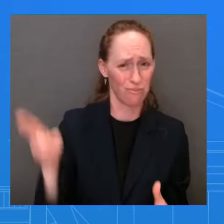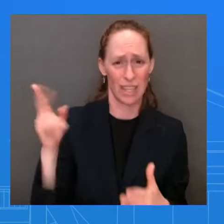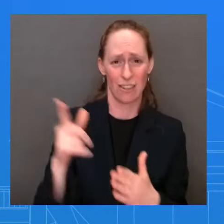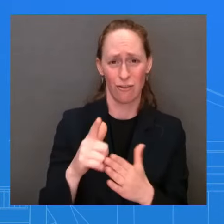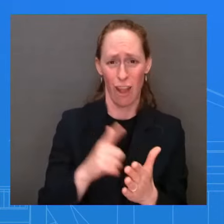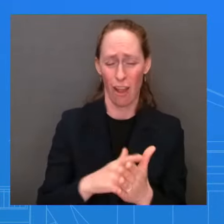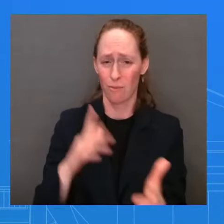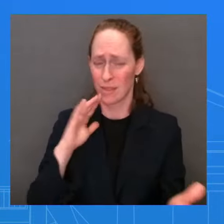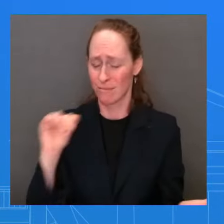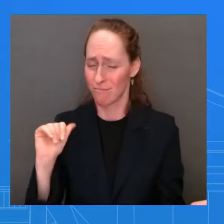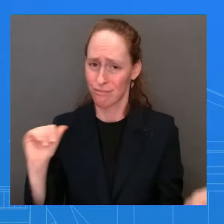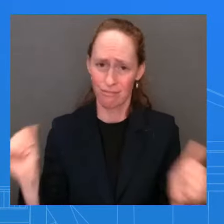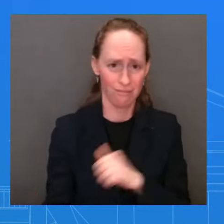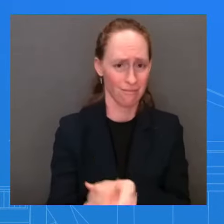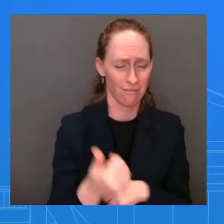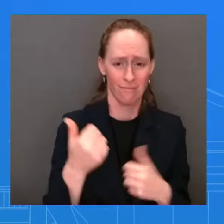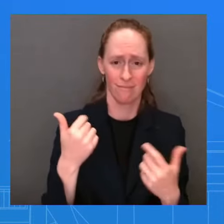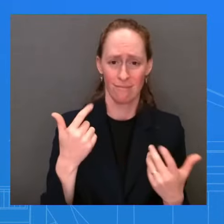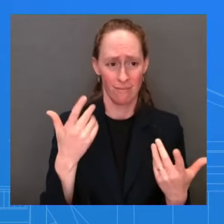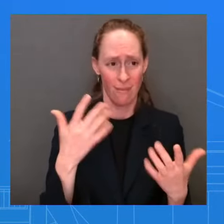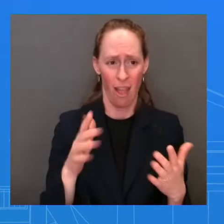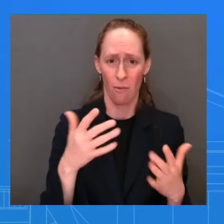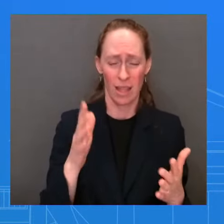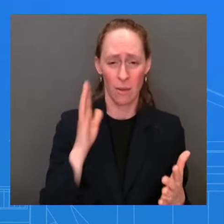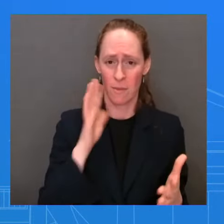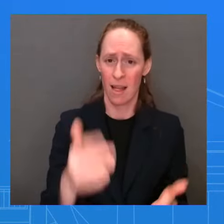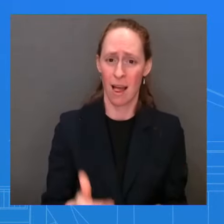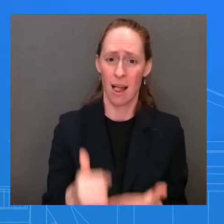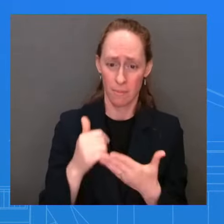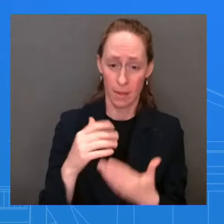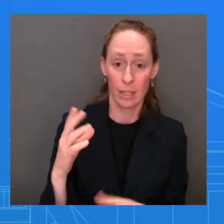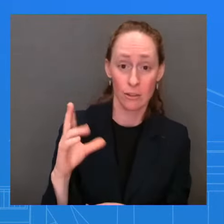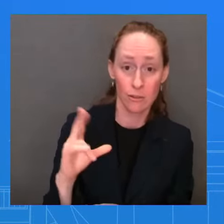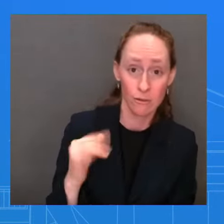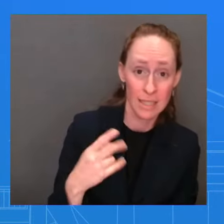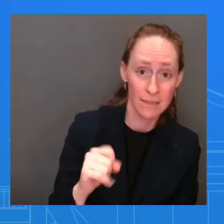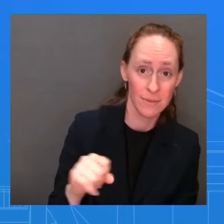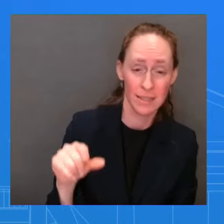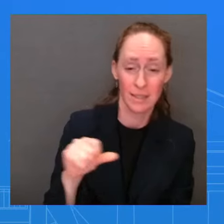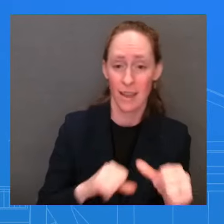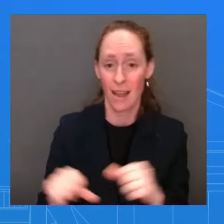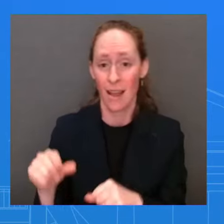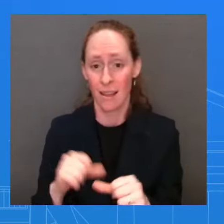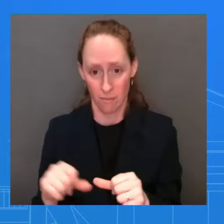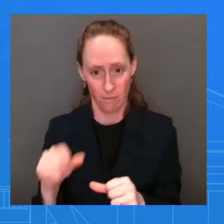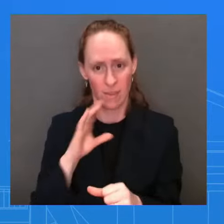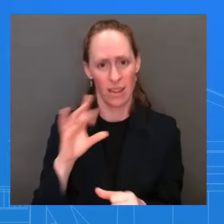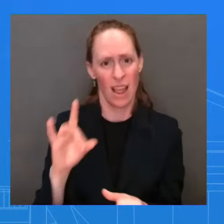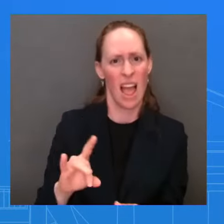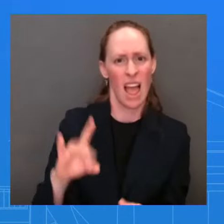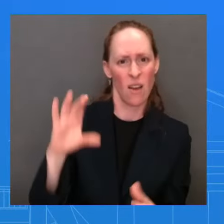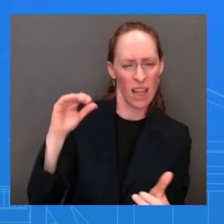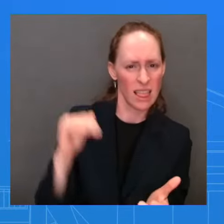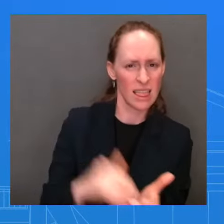bringing back manufacturing jobs here; 800,000 manufacturing jobs have been brought ba- -- brought back under this administration.